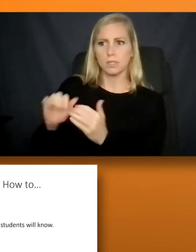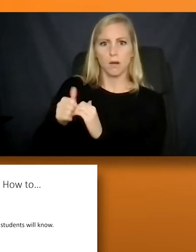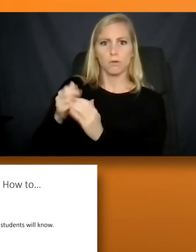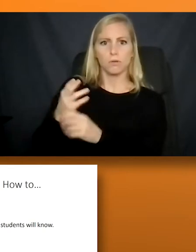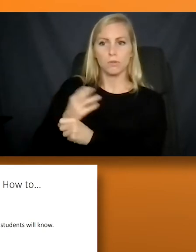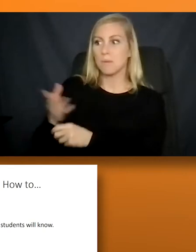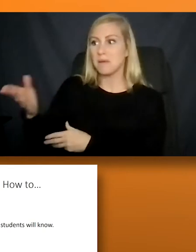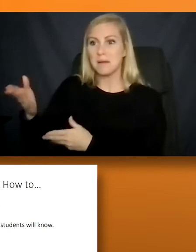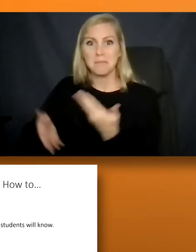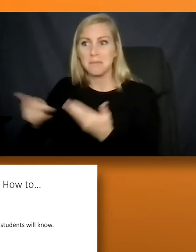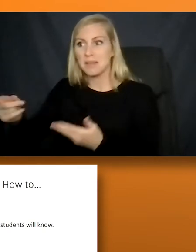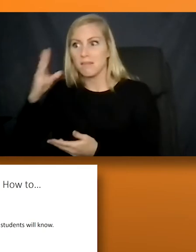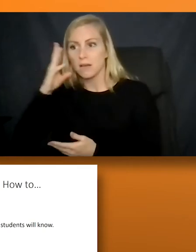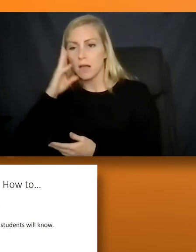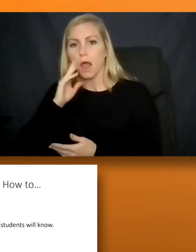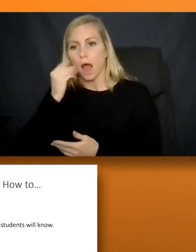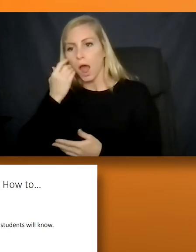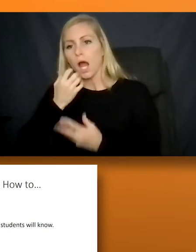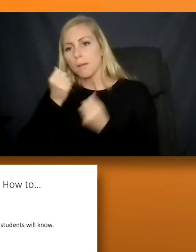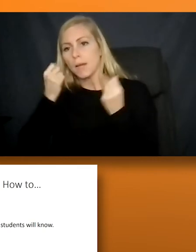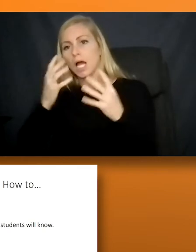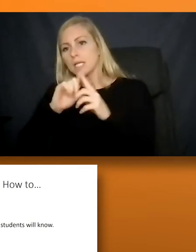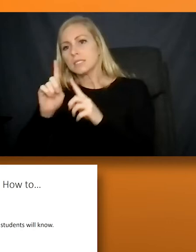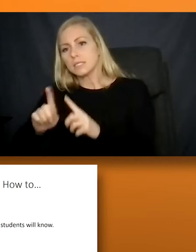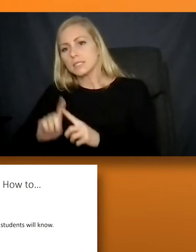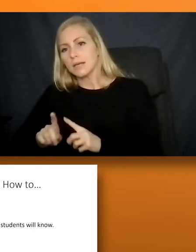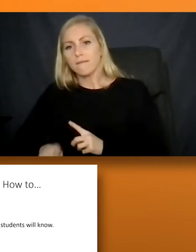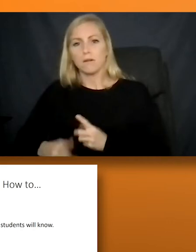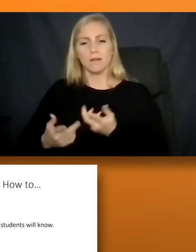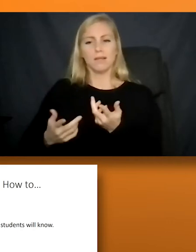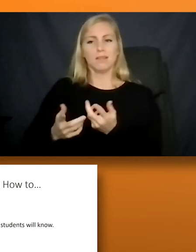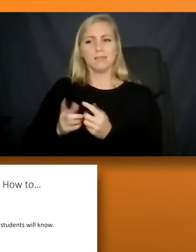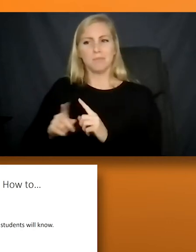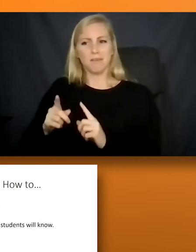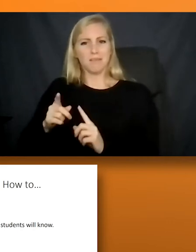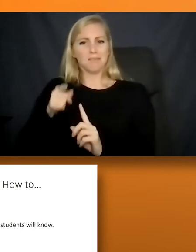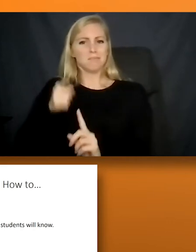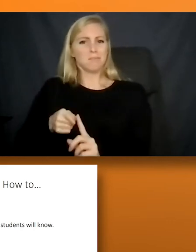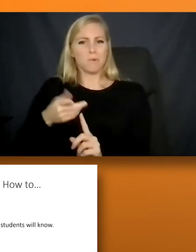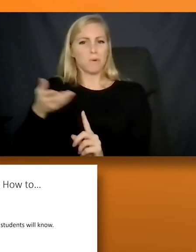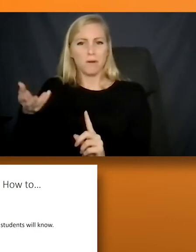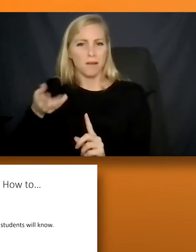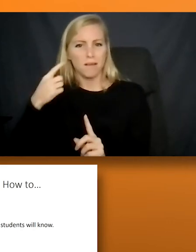with tons of graphic organizers, but they have no idea, like, how you're really using them and what they're really for.